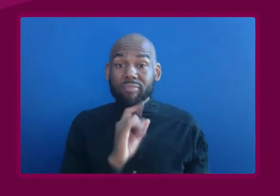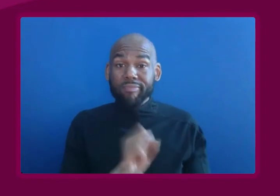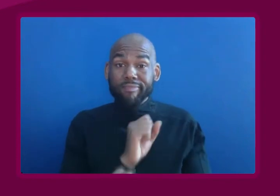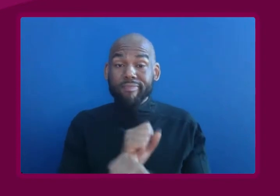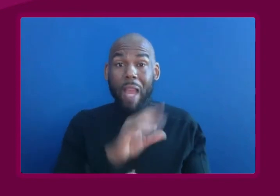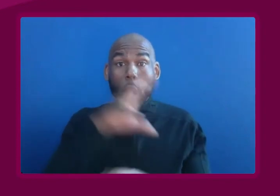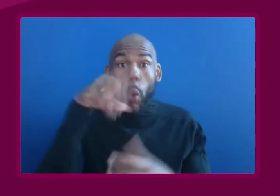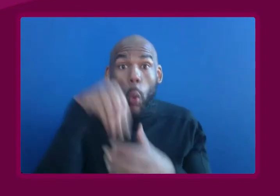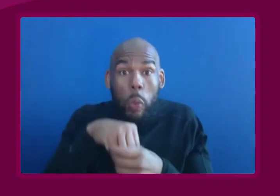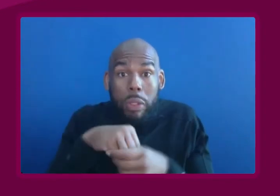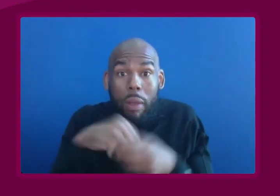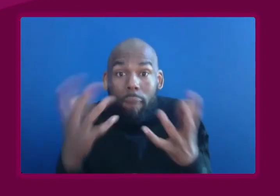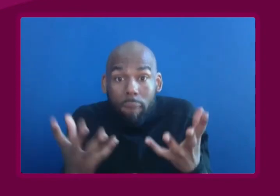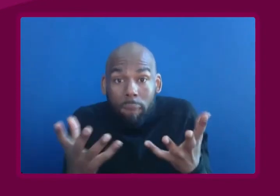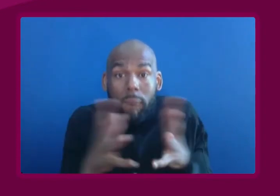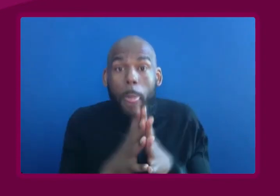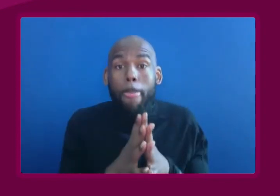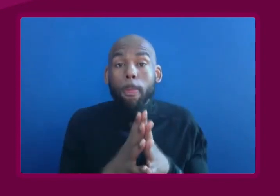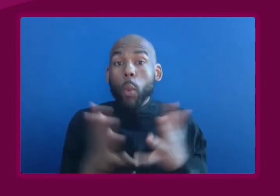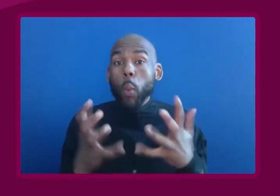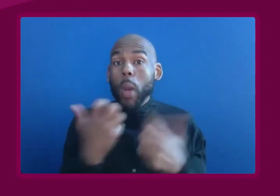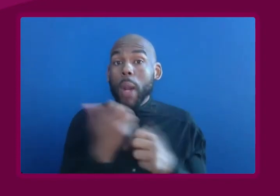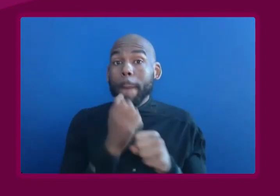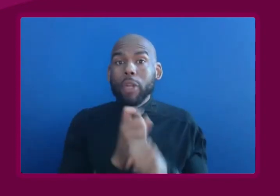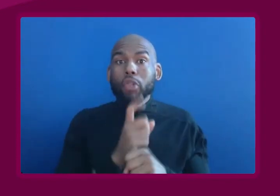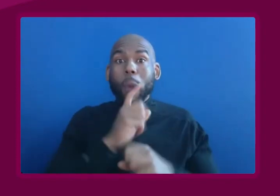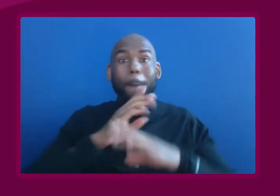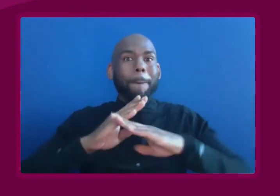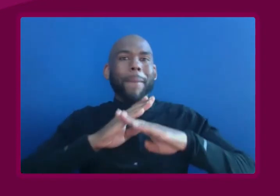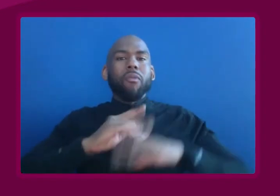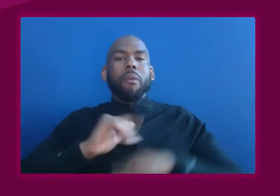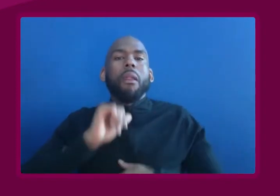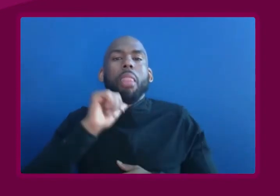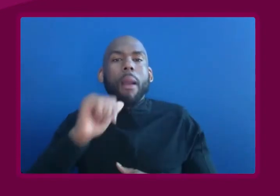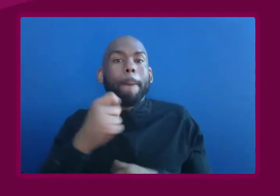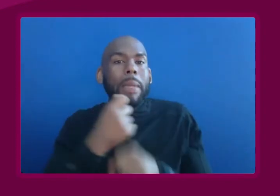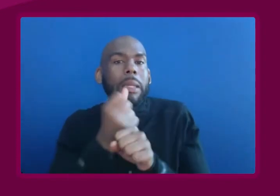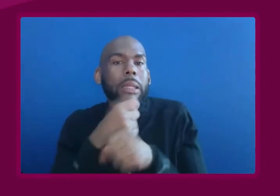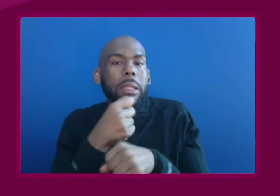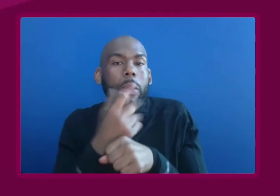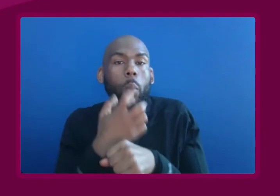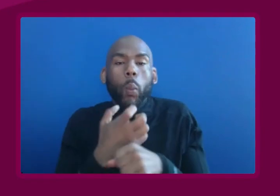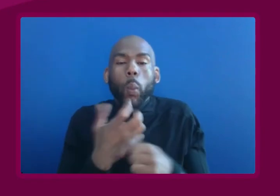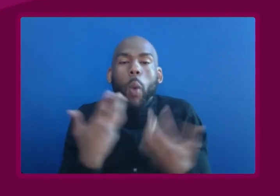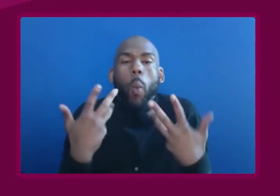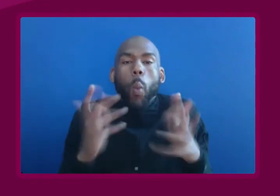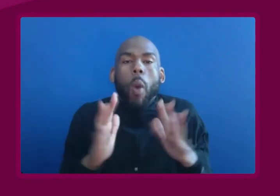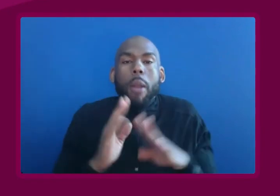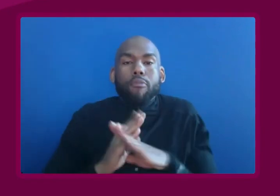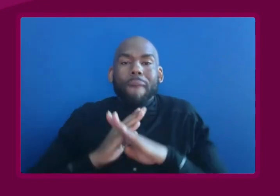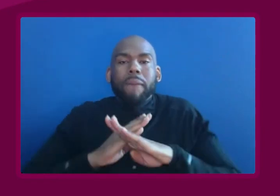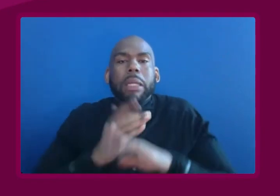You want to make sure that we are not creating barriers that prevent everyone from interacting